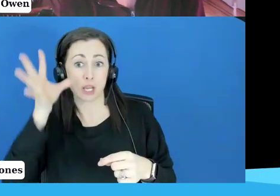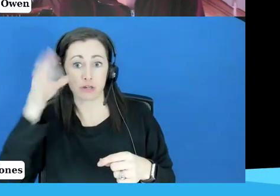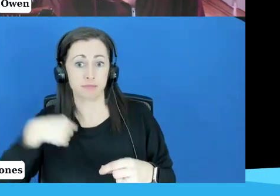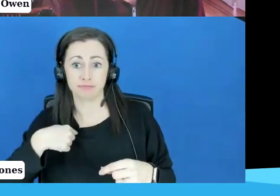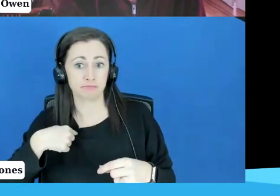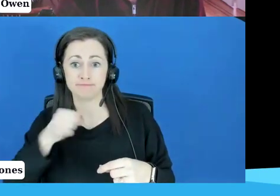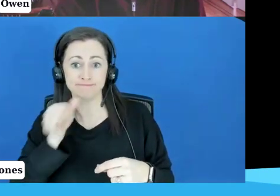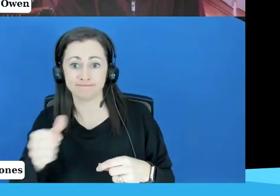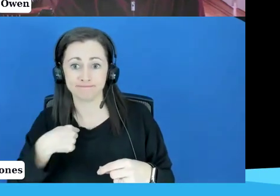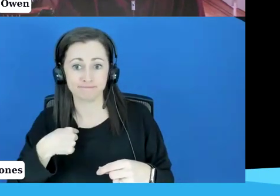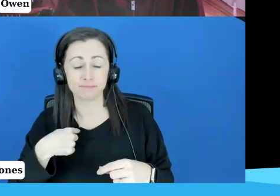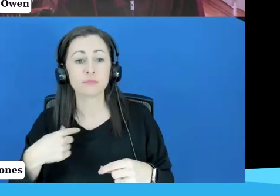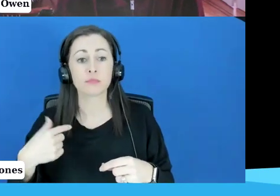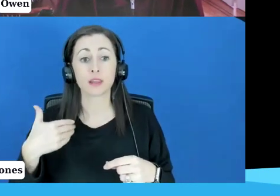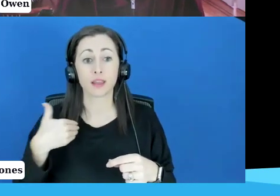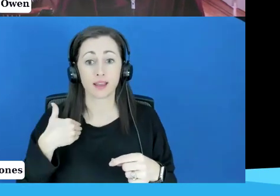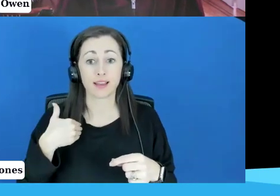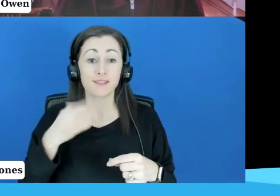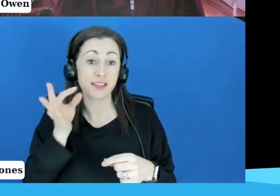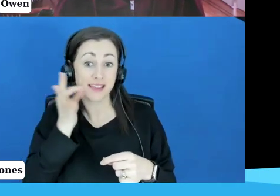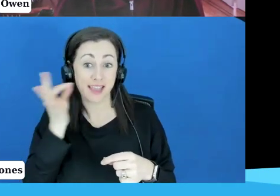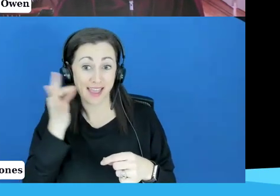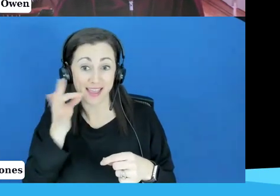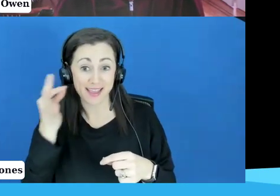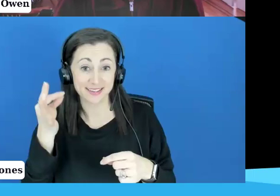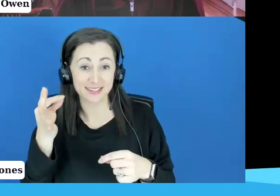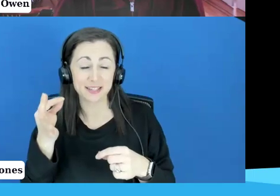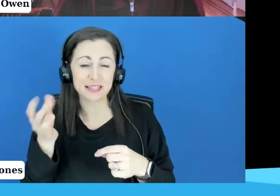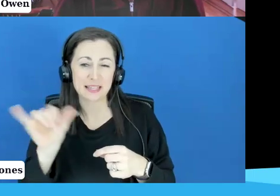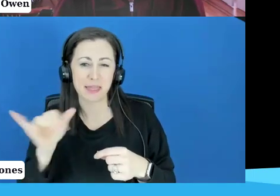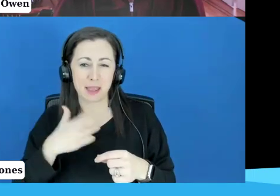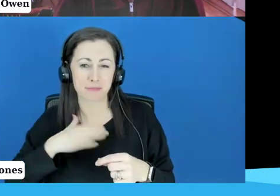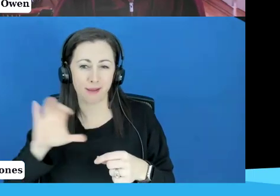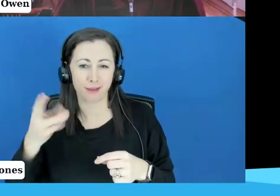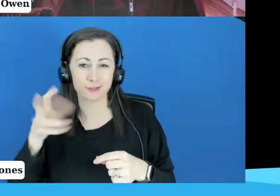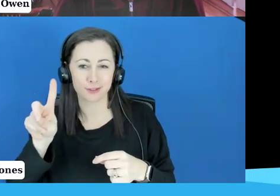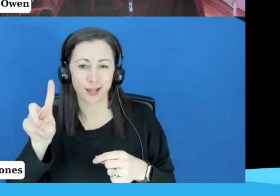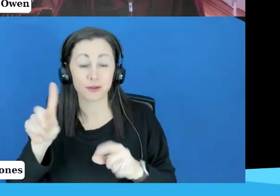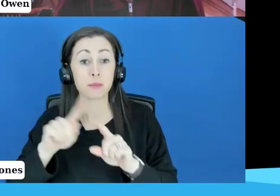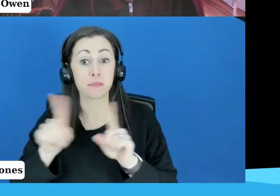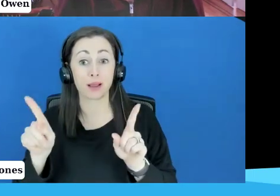I have a cat who is often like my child, but I have no human children.